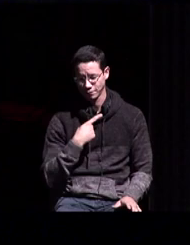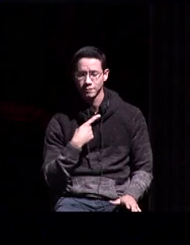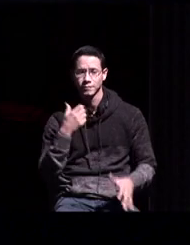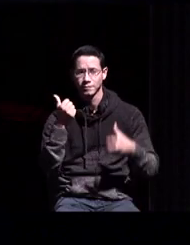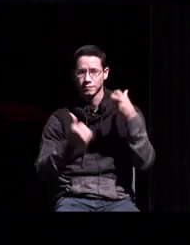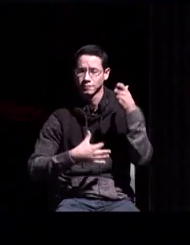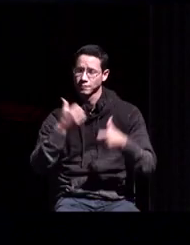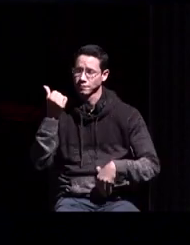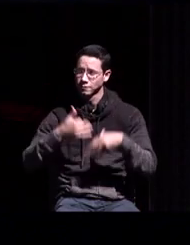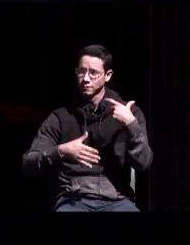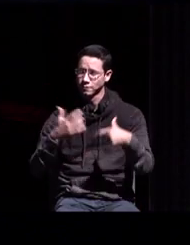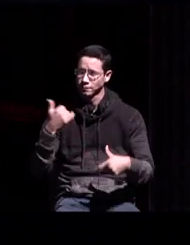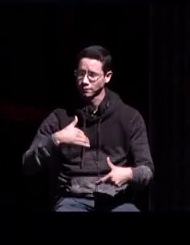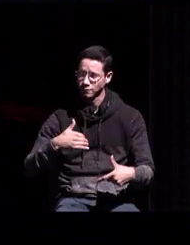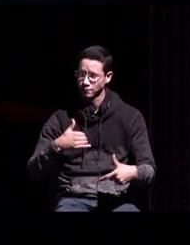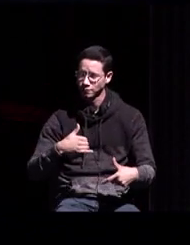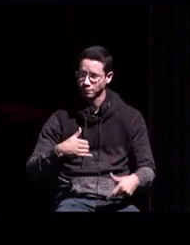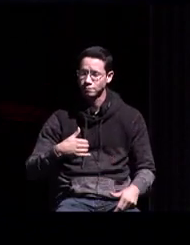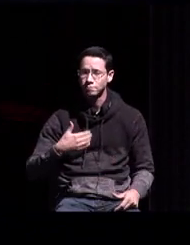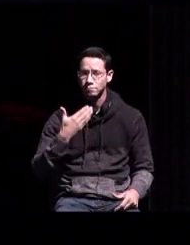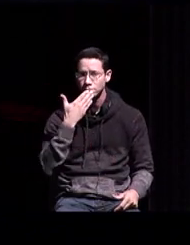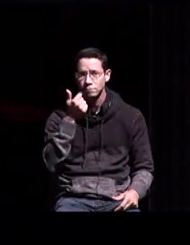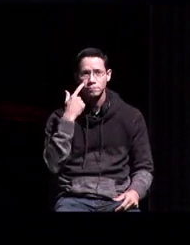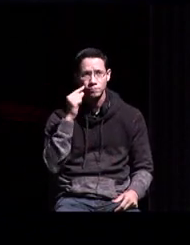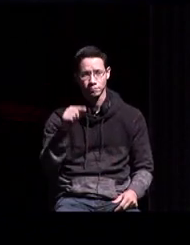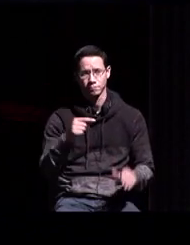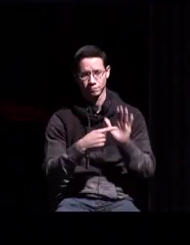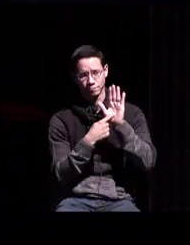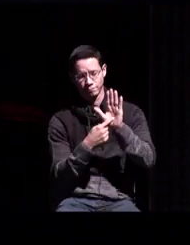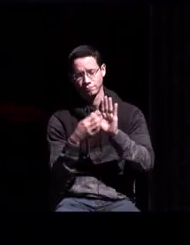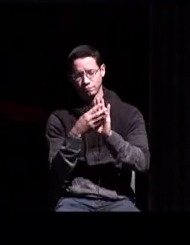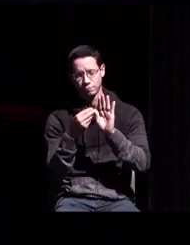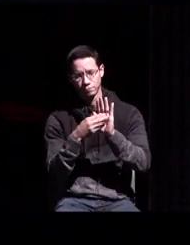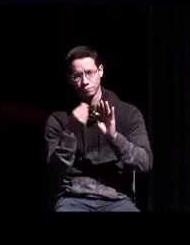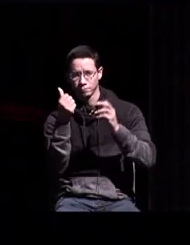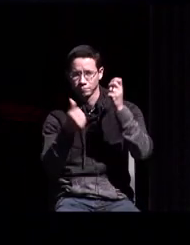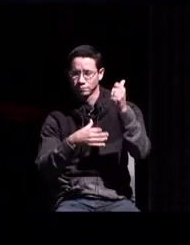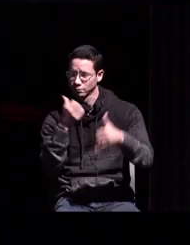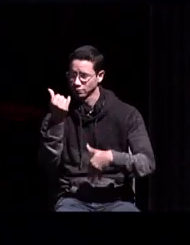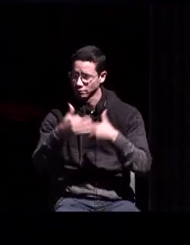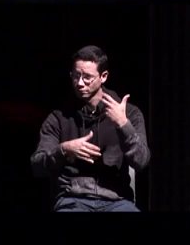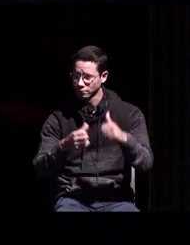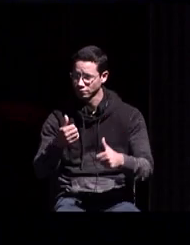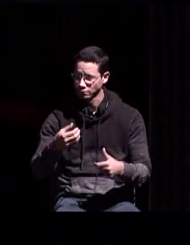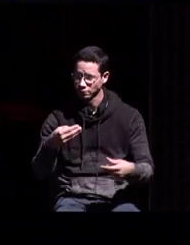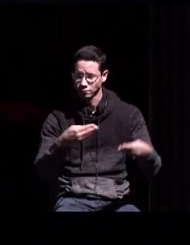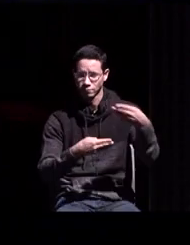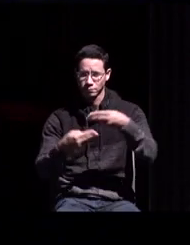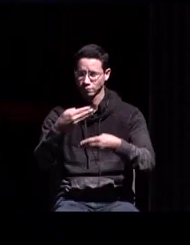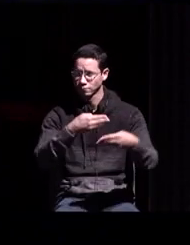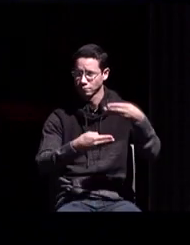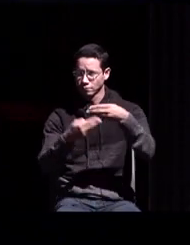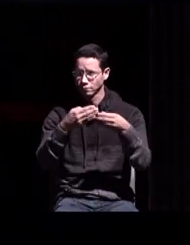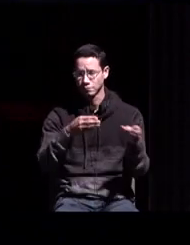we decided that I would present the contents of the video and wouldn’t actually show